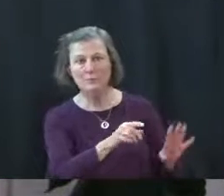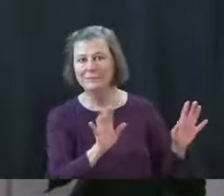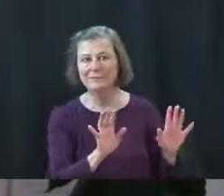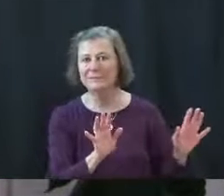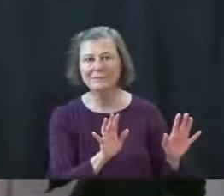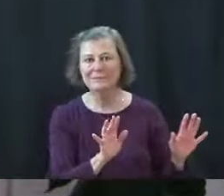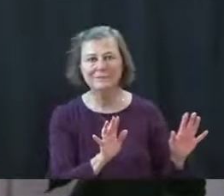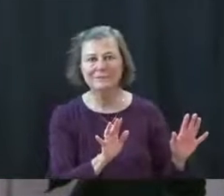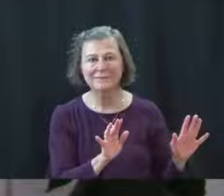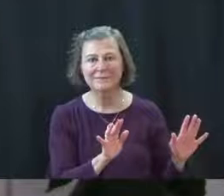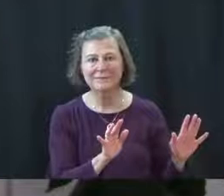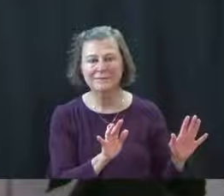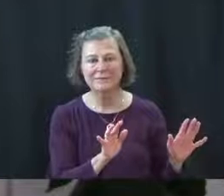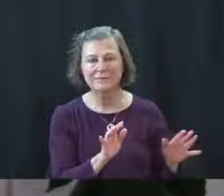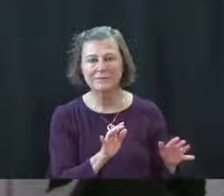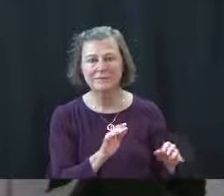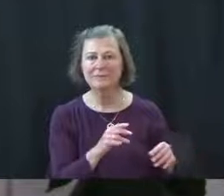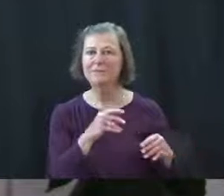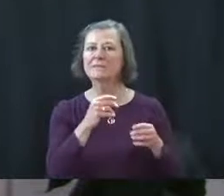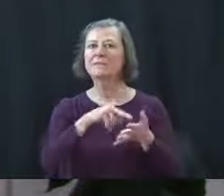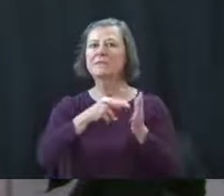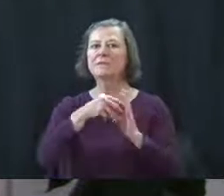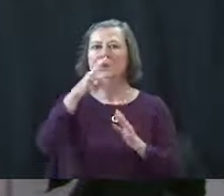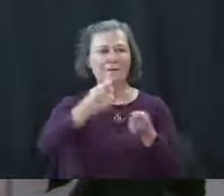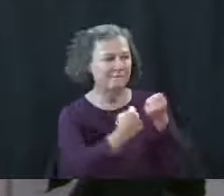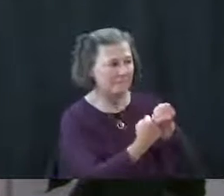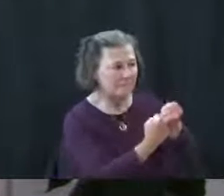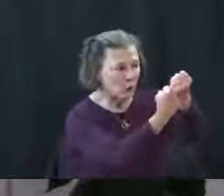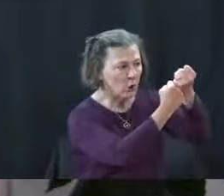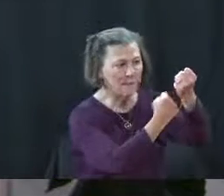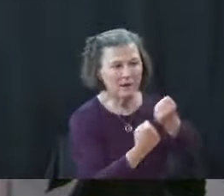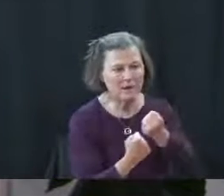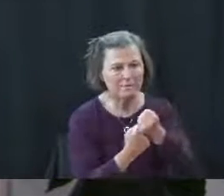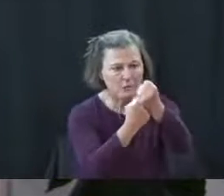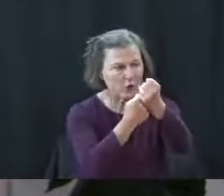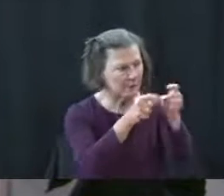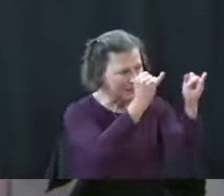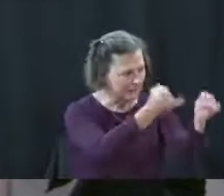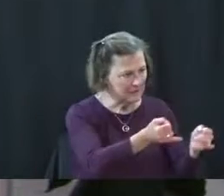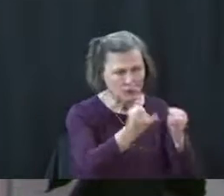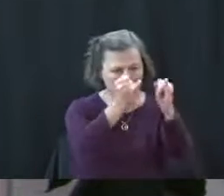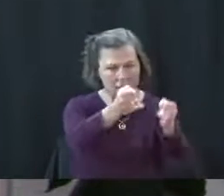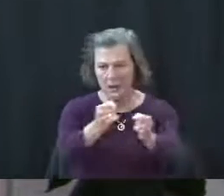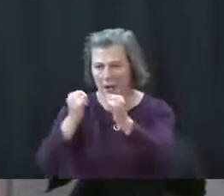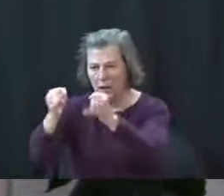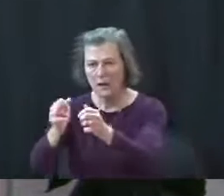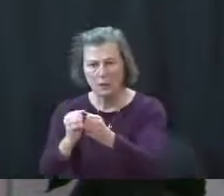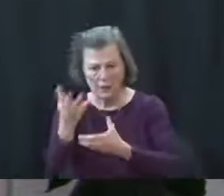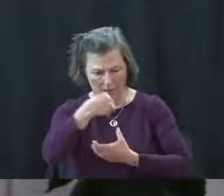It calls for you to affirm them as individuals with an inherent worth and dignity.